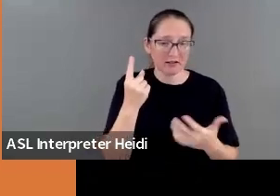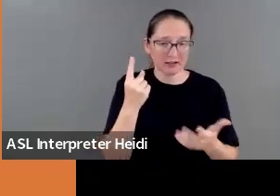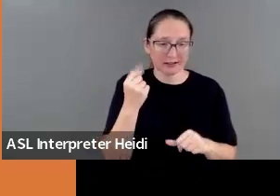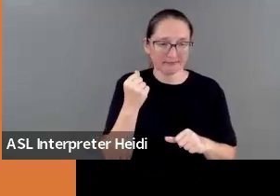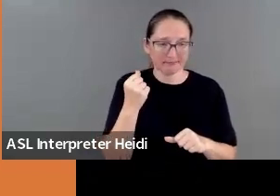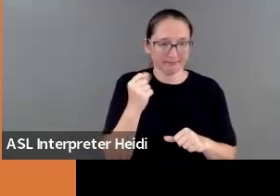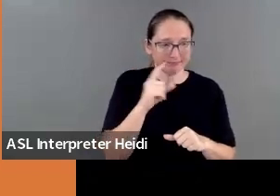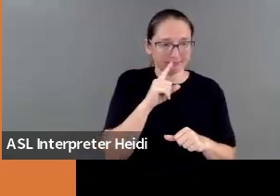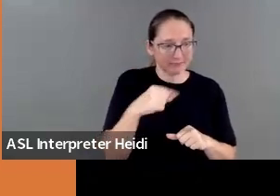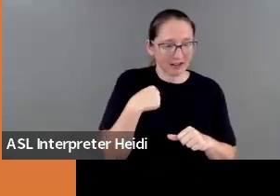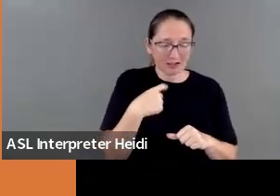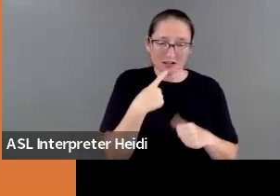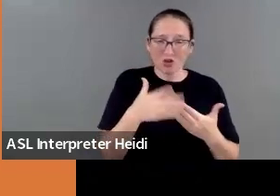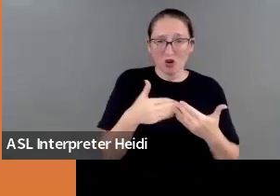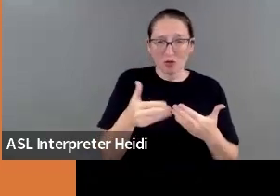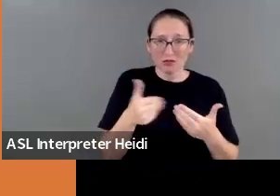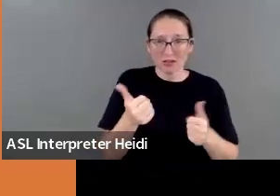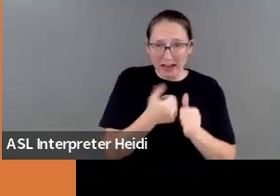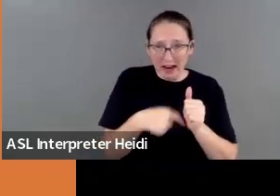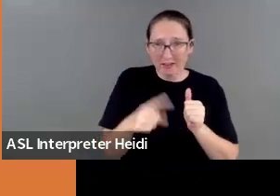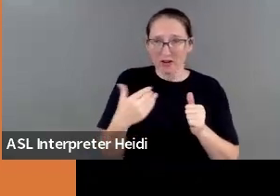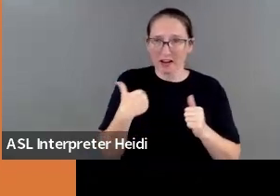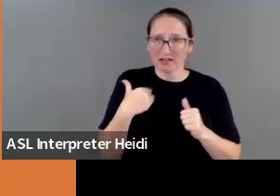Thank you for your response to our